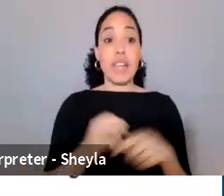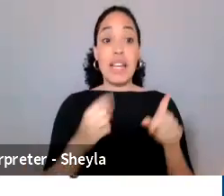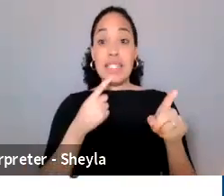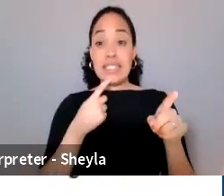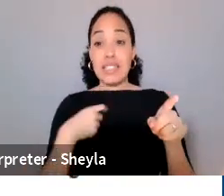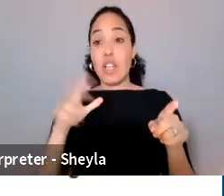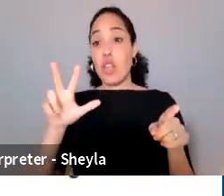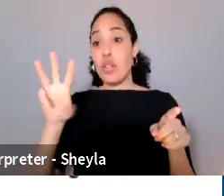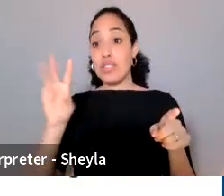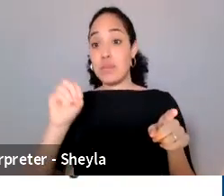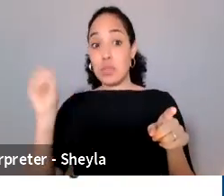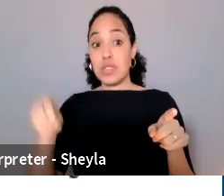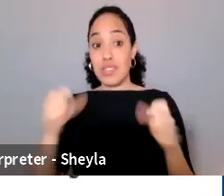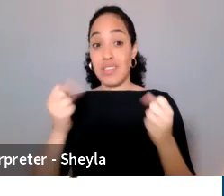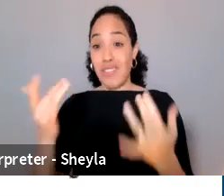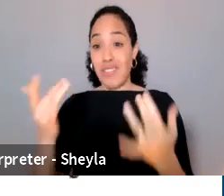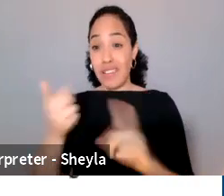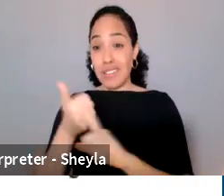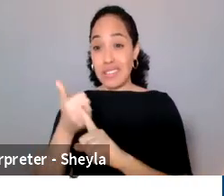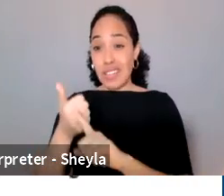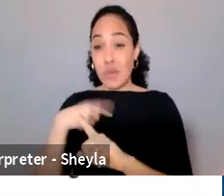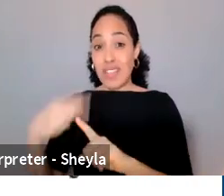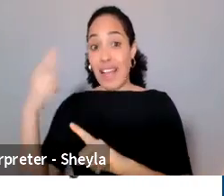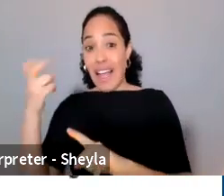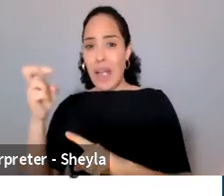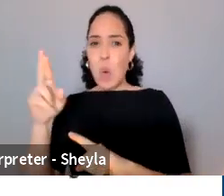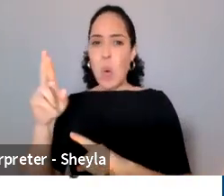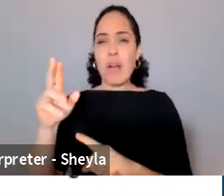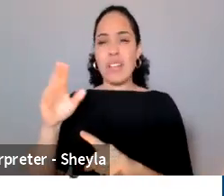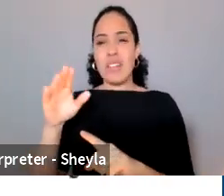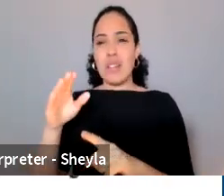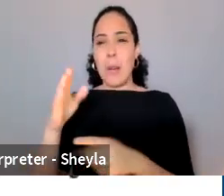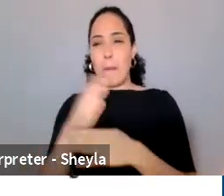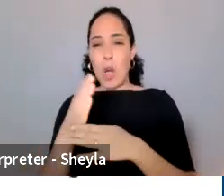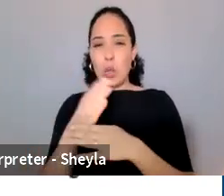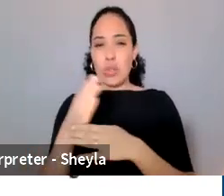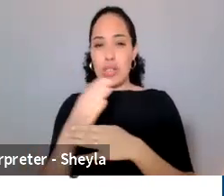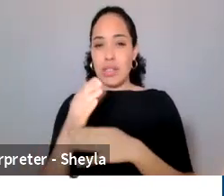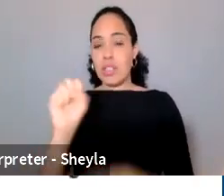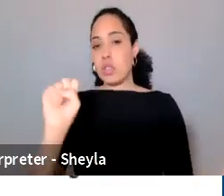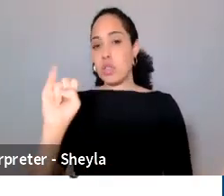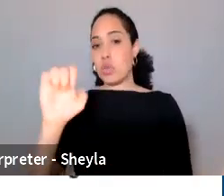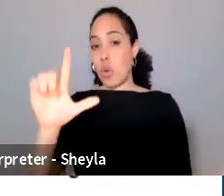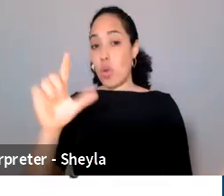a high or moderate soil burn severity when we talk about recovery of the land we all often refer to